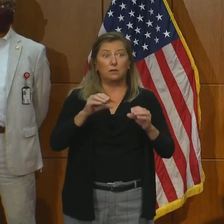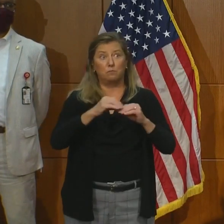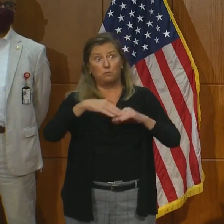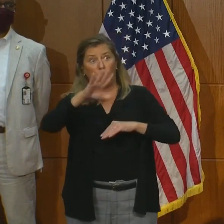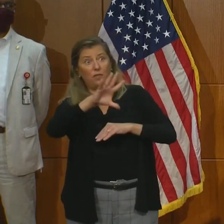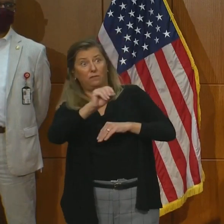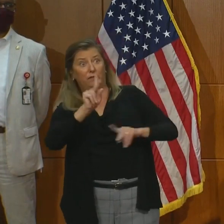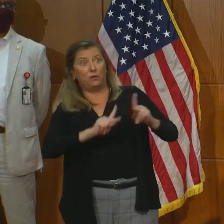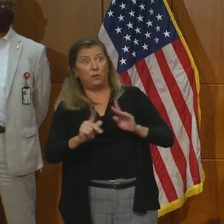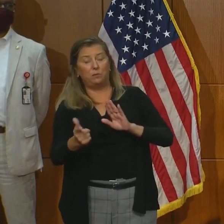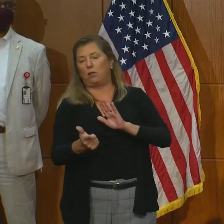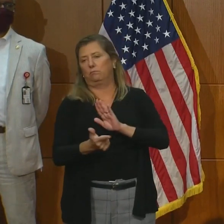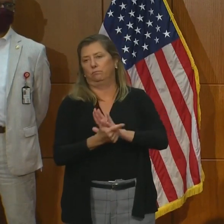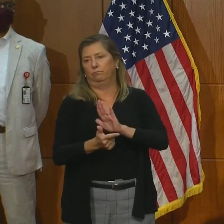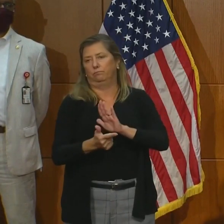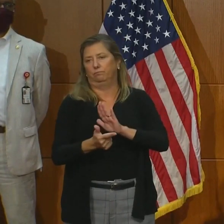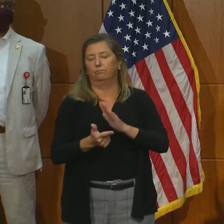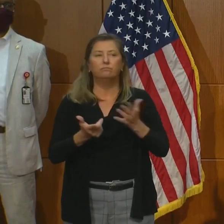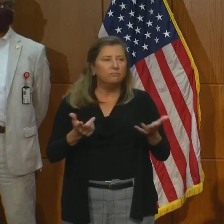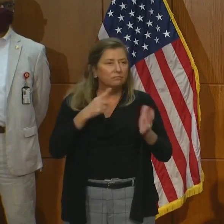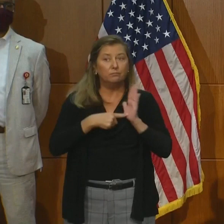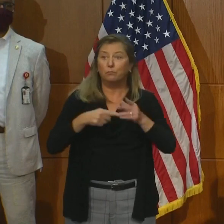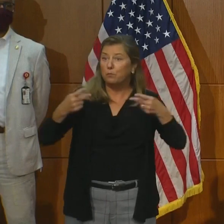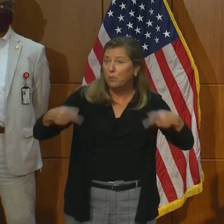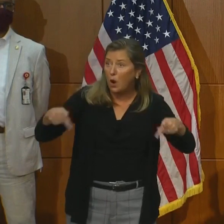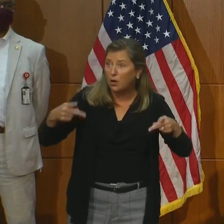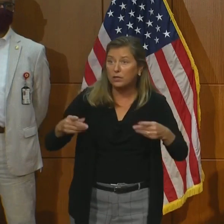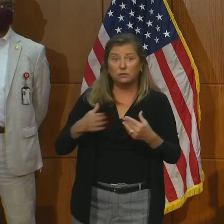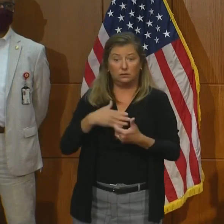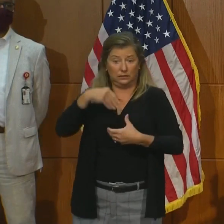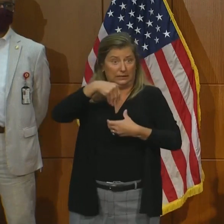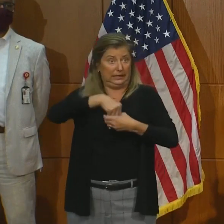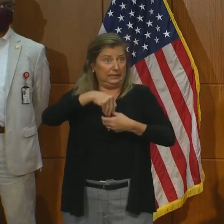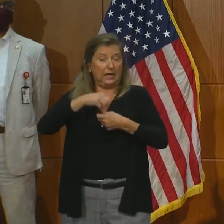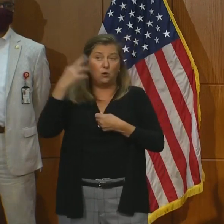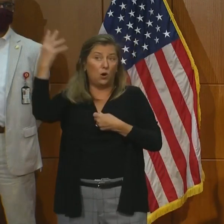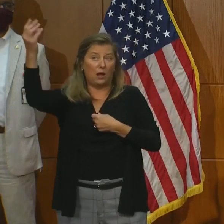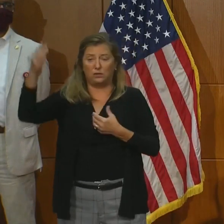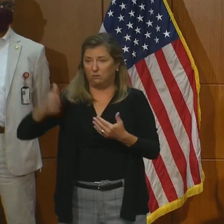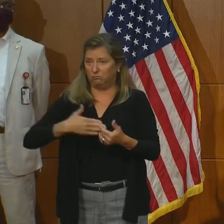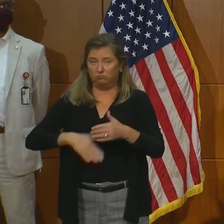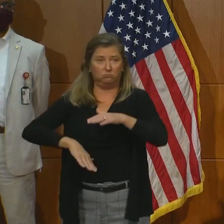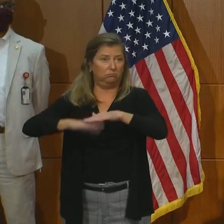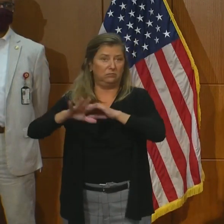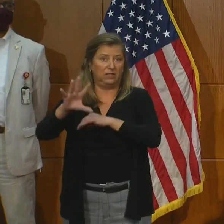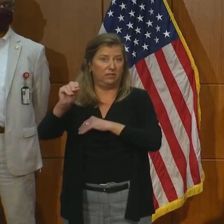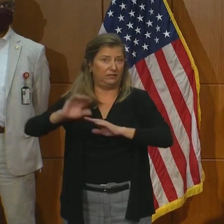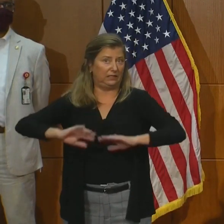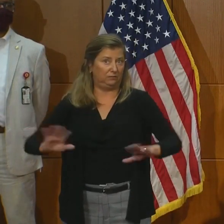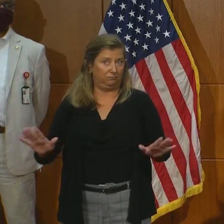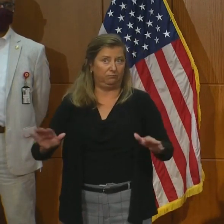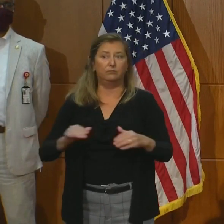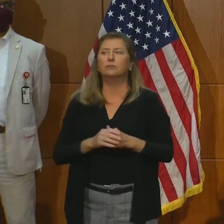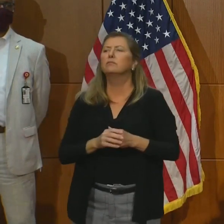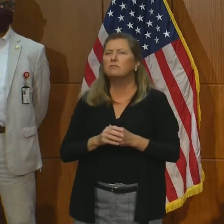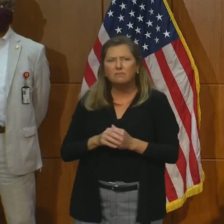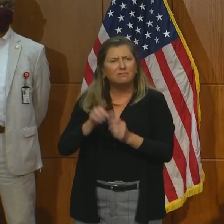STILL. THIRD PUBLIC AND PRIVATE SOCIAL GATHERED MORE THAN FIFTY INDIVIDUALS ARE PROHIBITED.